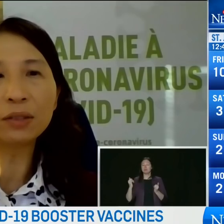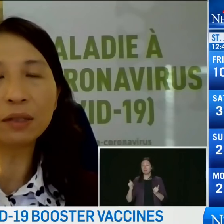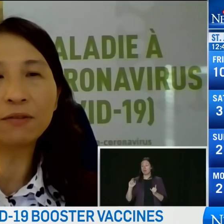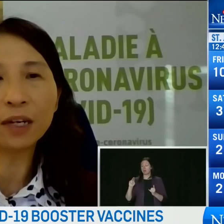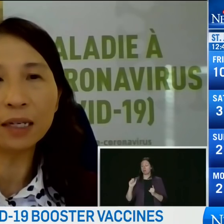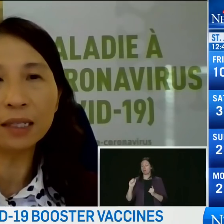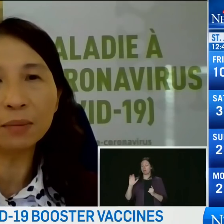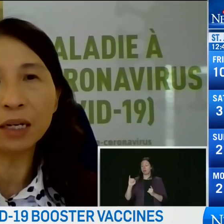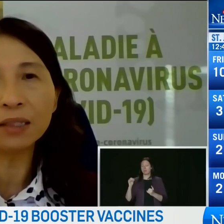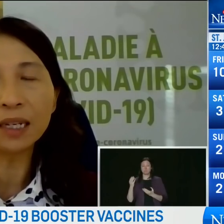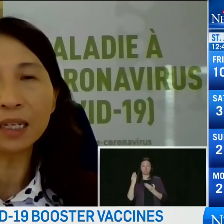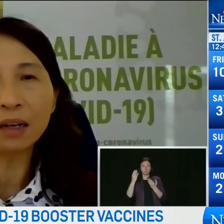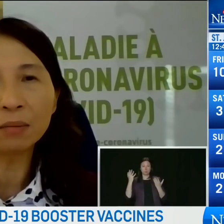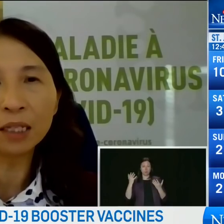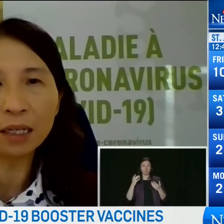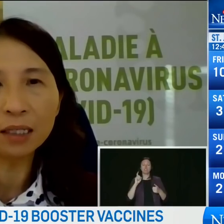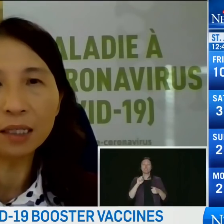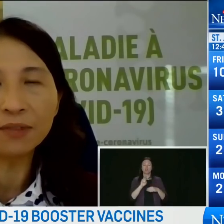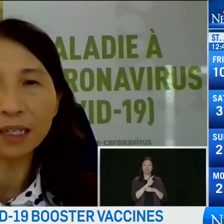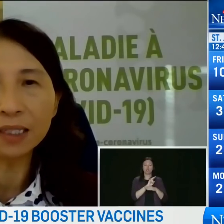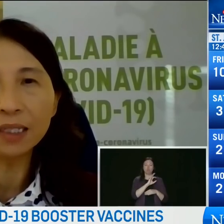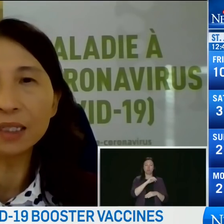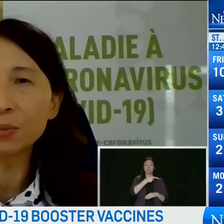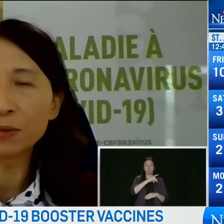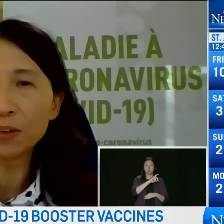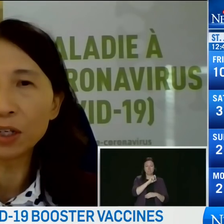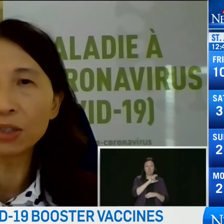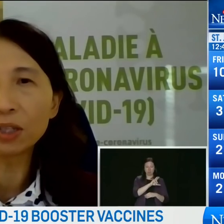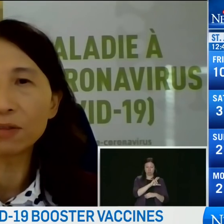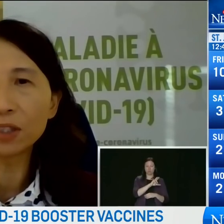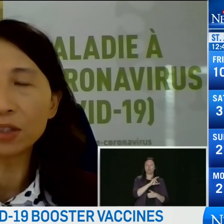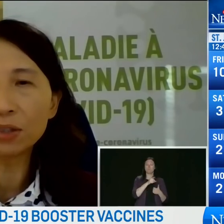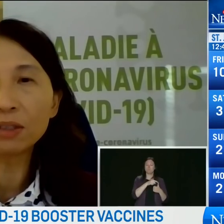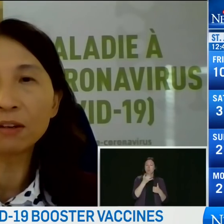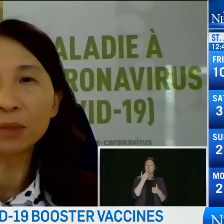YOUNG ADULTS AGED 12 TO 29